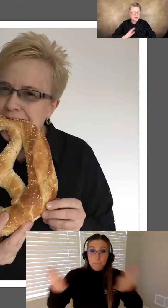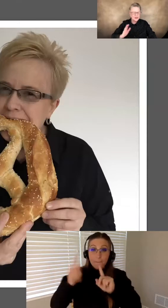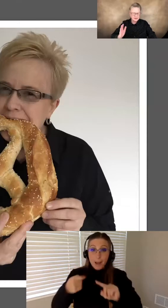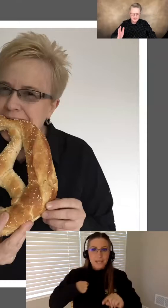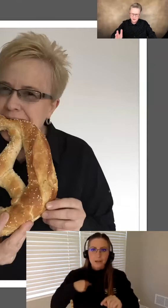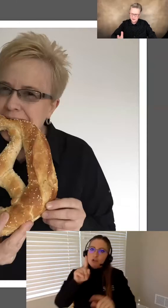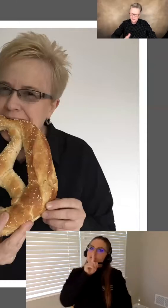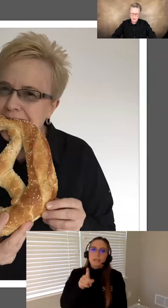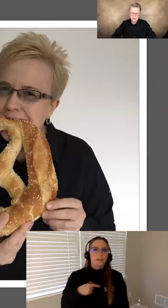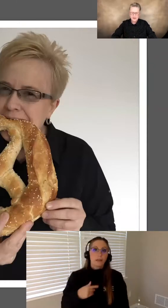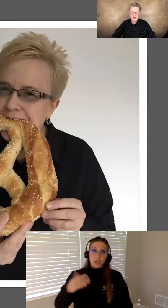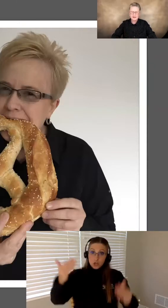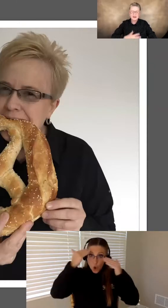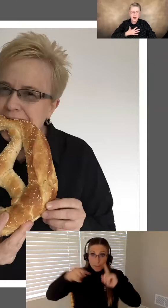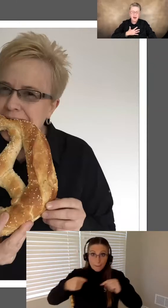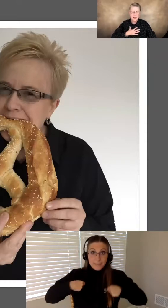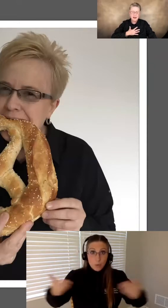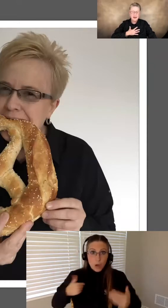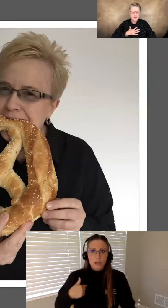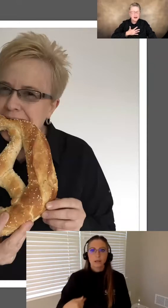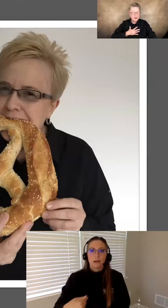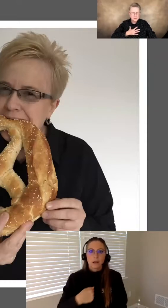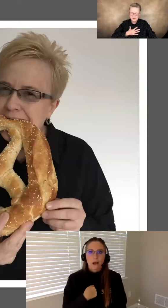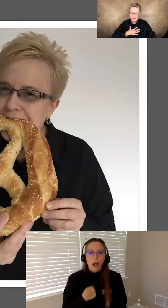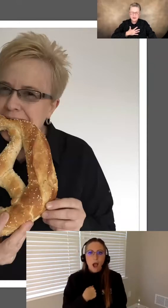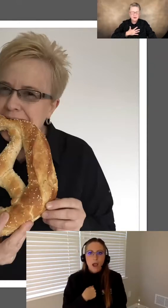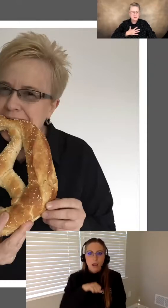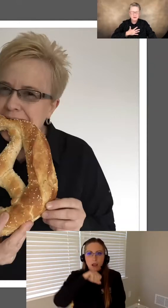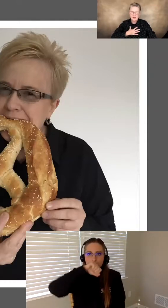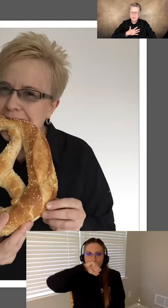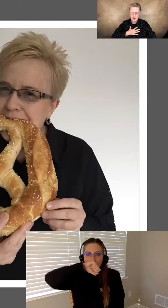the only thing you need to know about me, is that I absolutely love bread